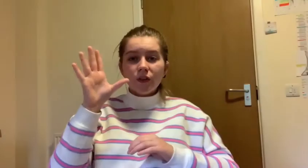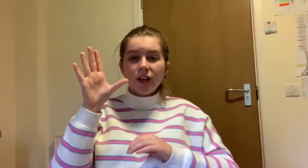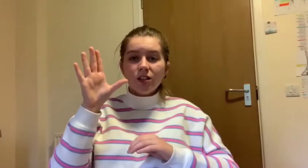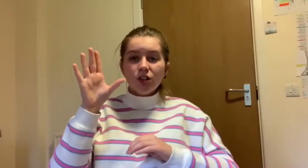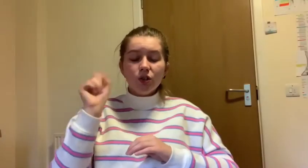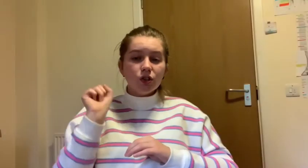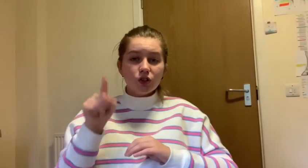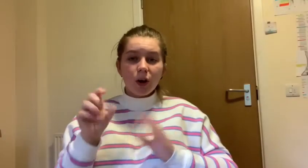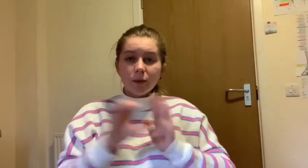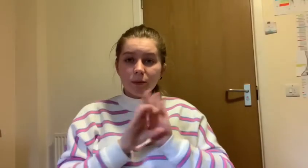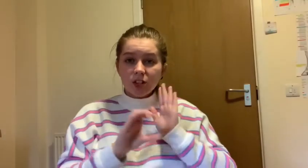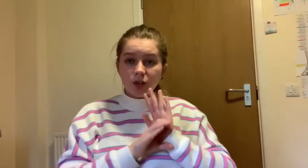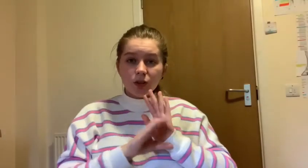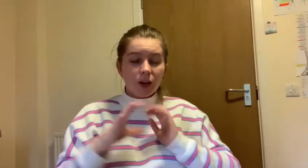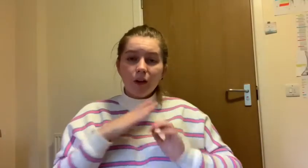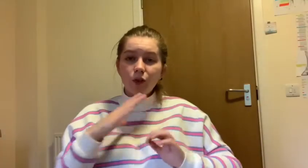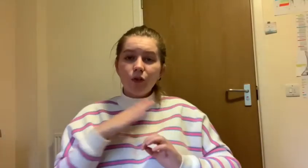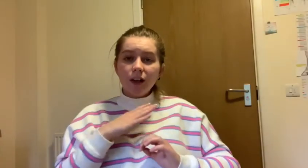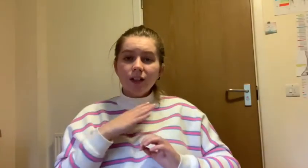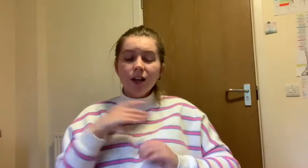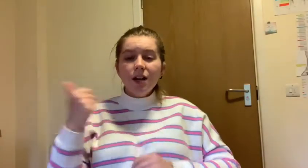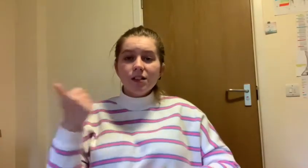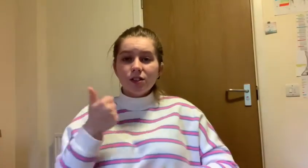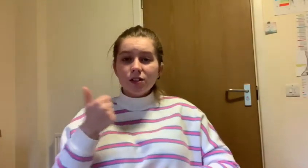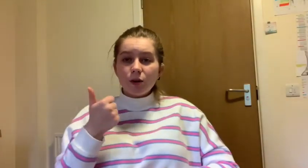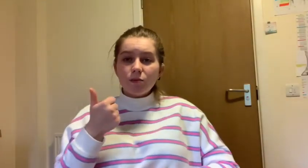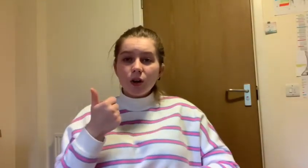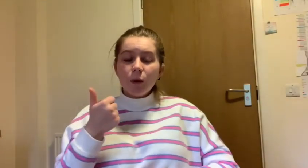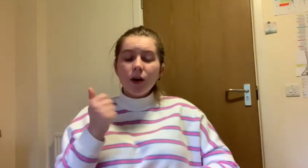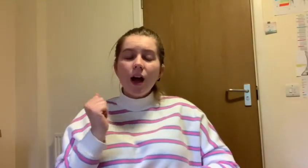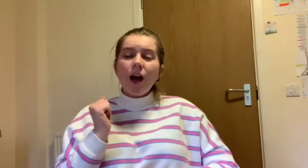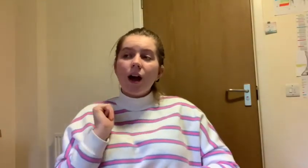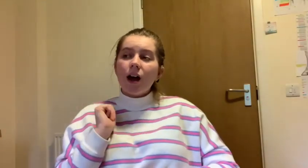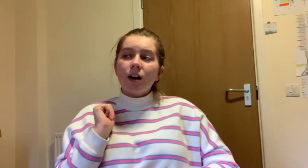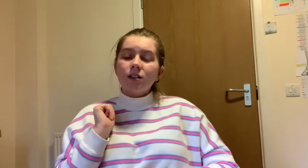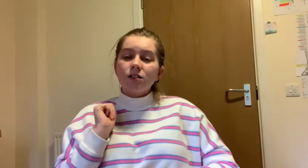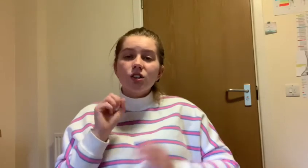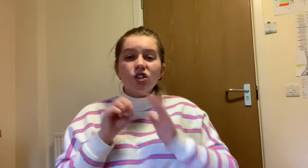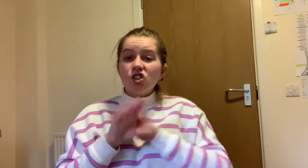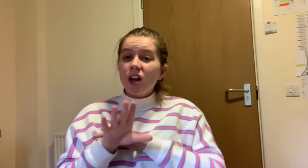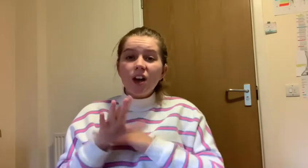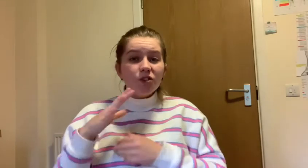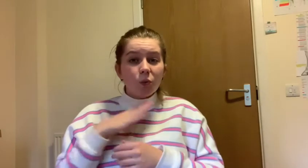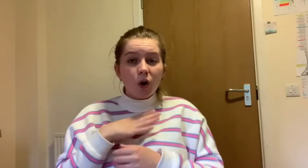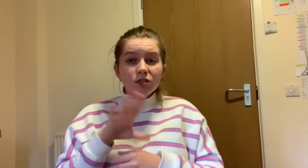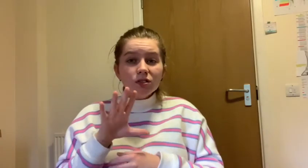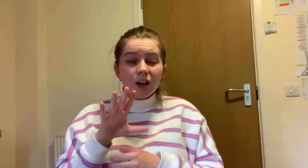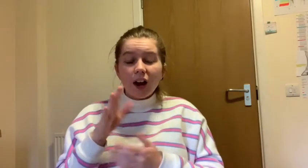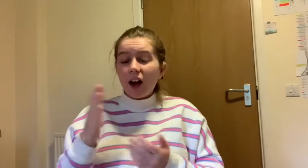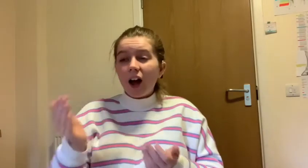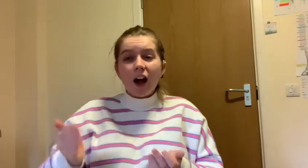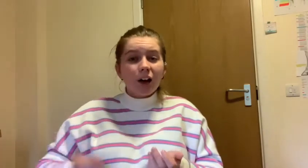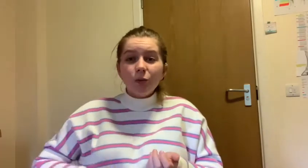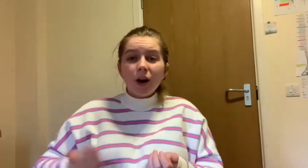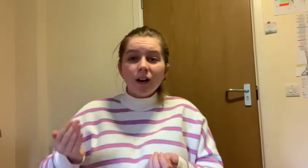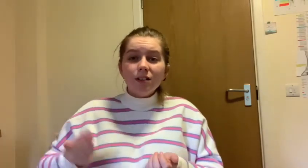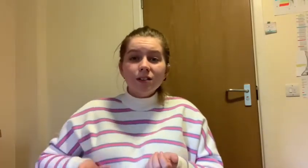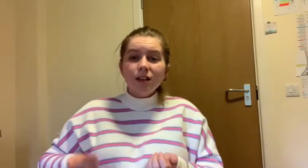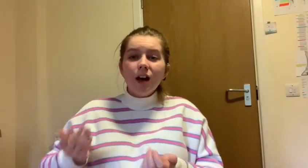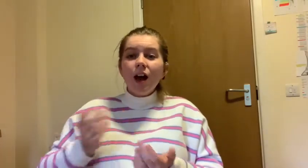Don't forget to subscribe to my channel if you haven't already, give this a thumbs up and share if you want? I don't mind.